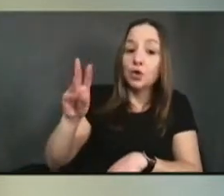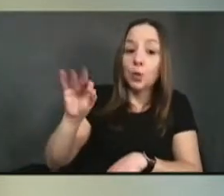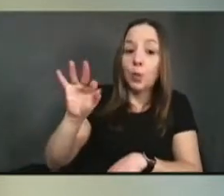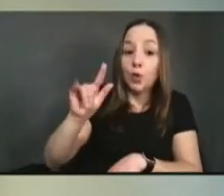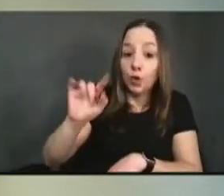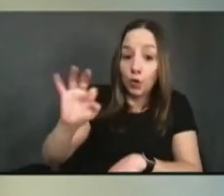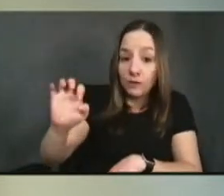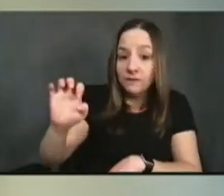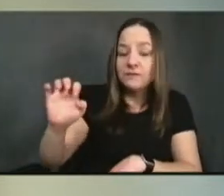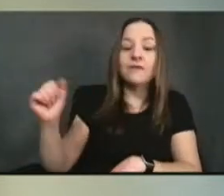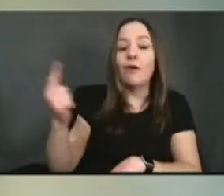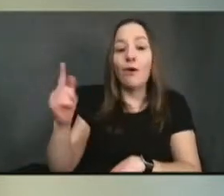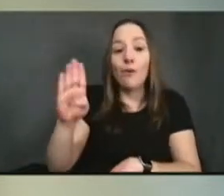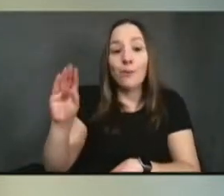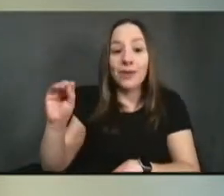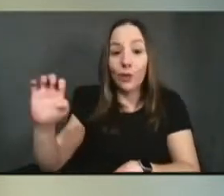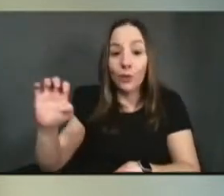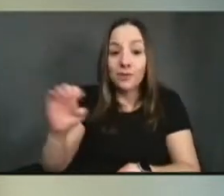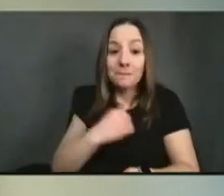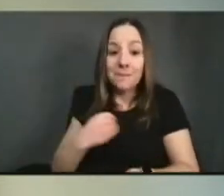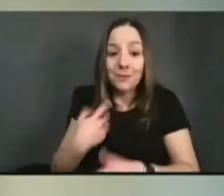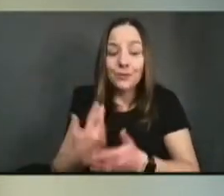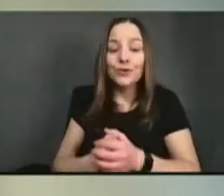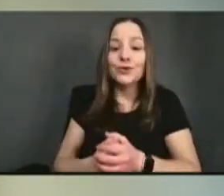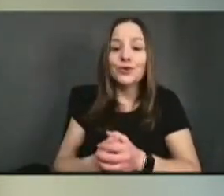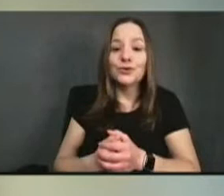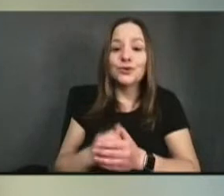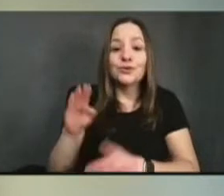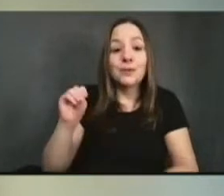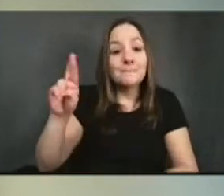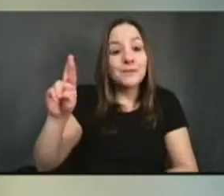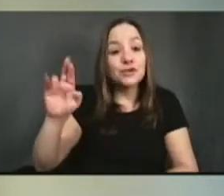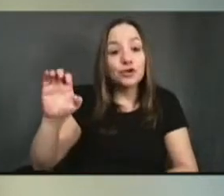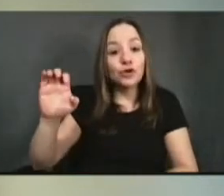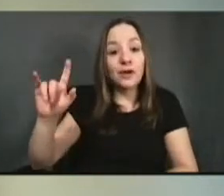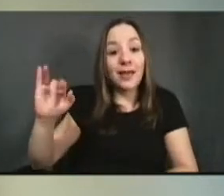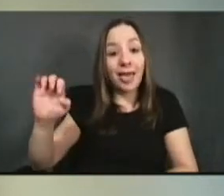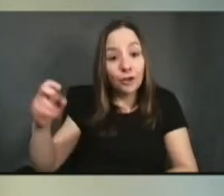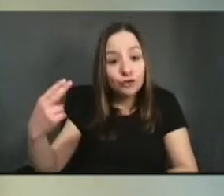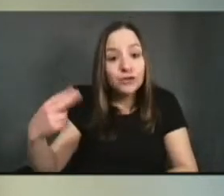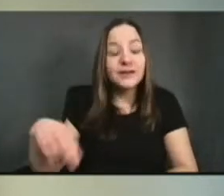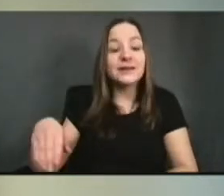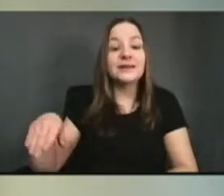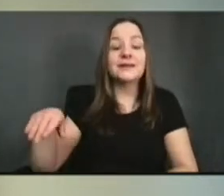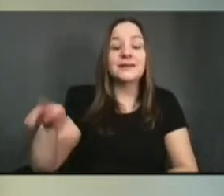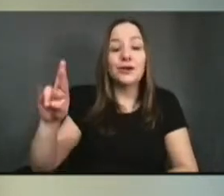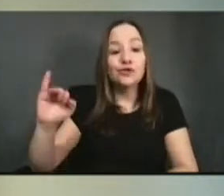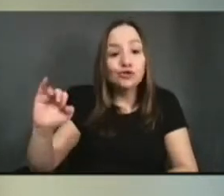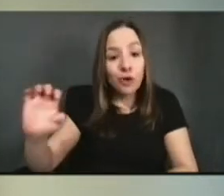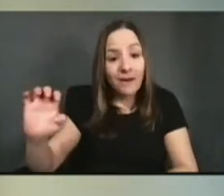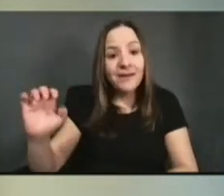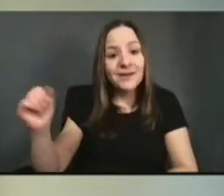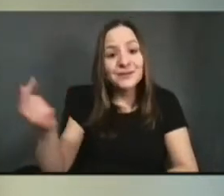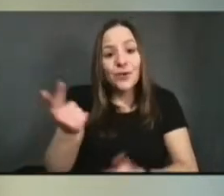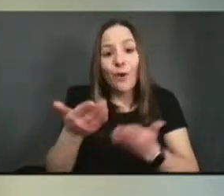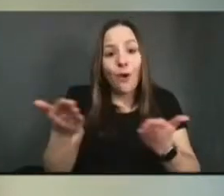all of that. Members of the Board of Education to Mr L.